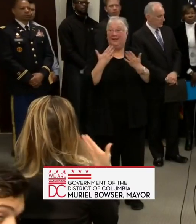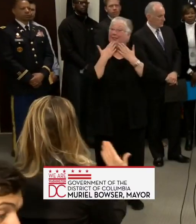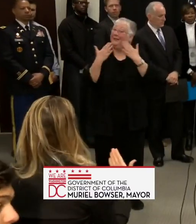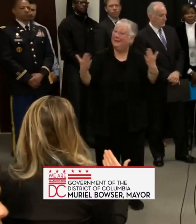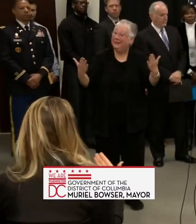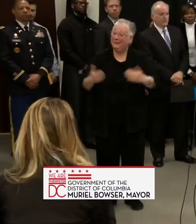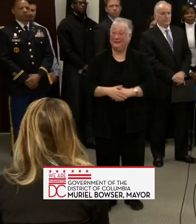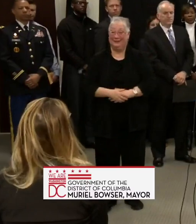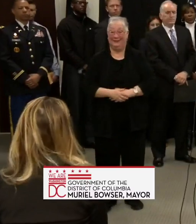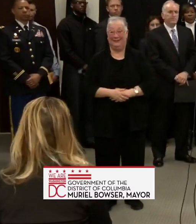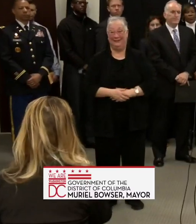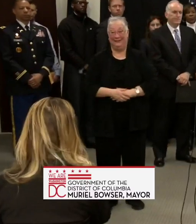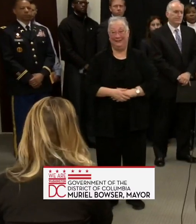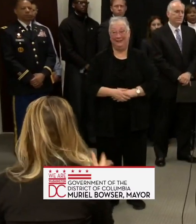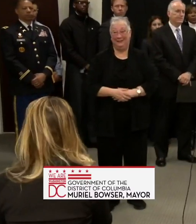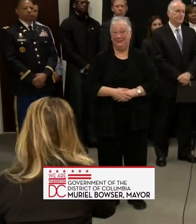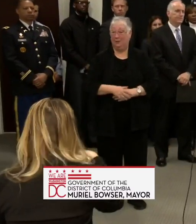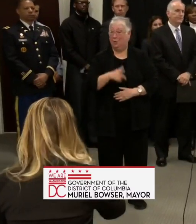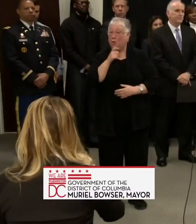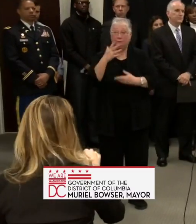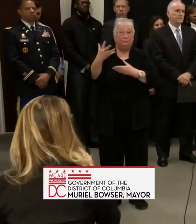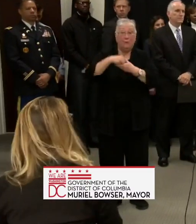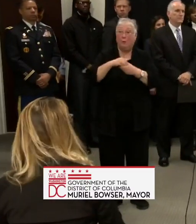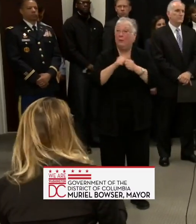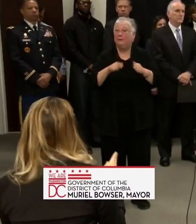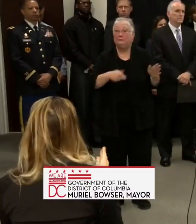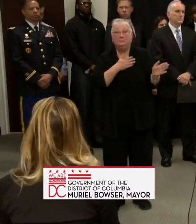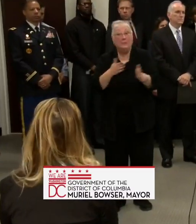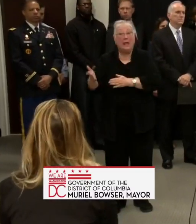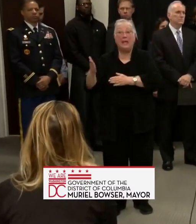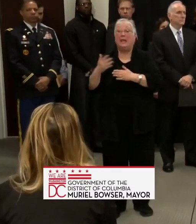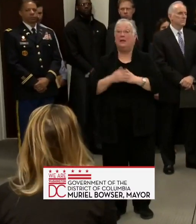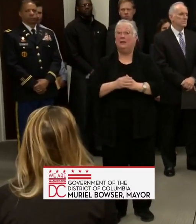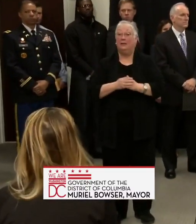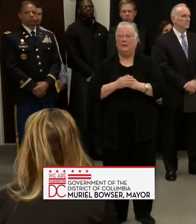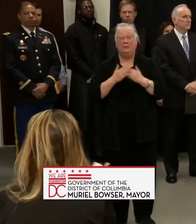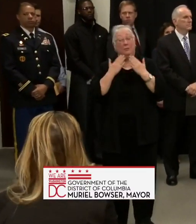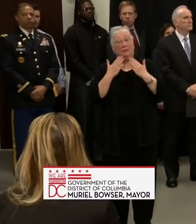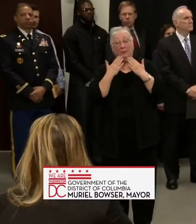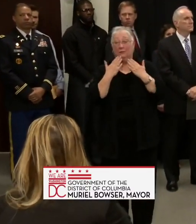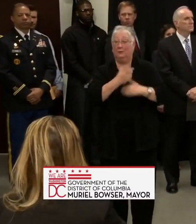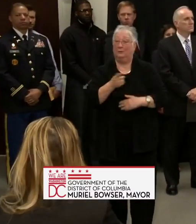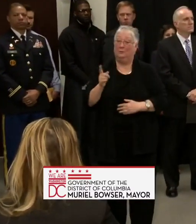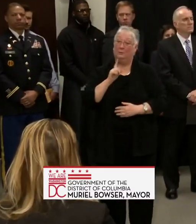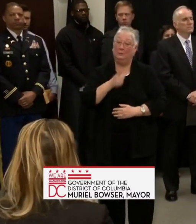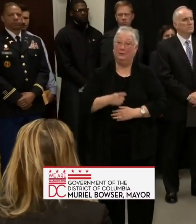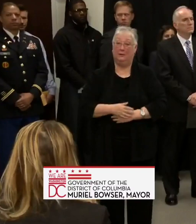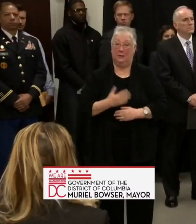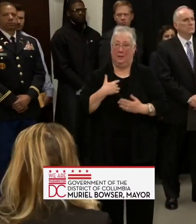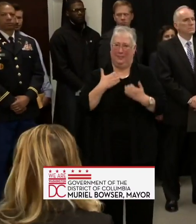EVERYBODY WHO HAS BEEN INVOLVED IN THIS PLANNING AND AS I MENTIONED WHEN I HAD A CONVERSATION WITH THE